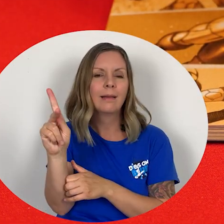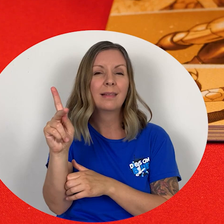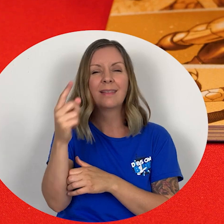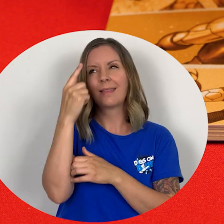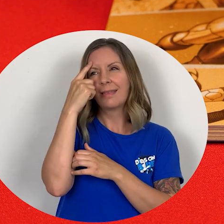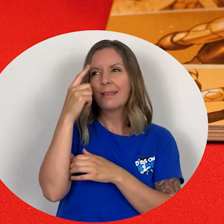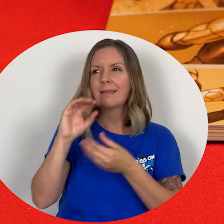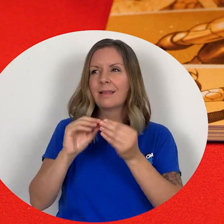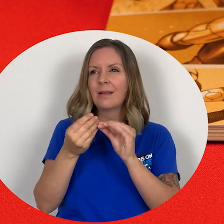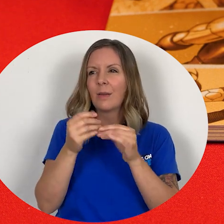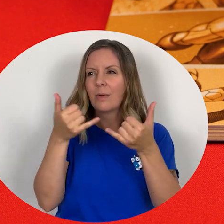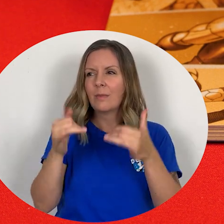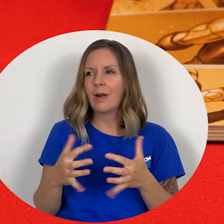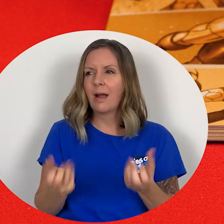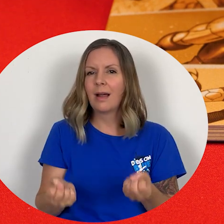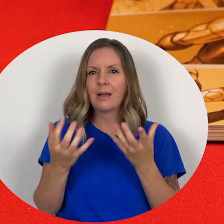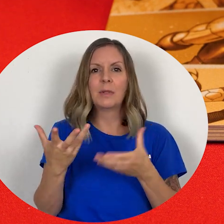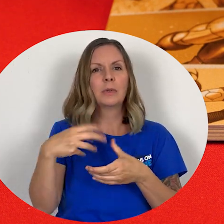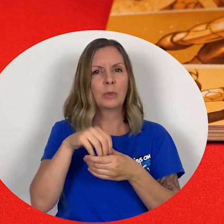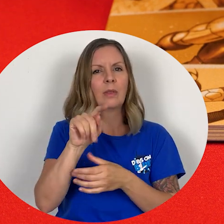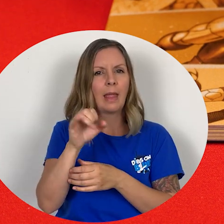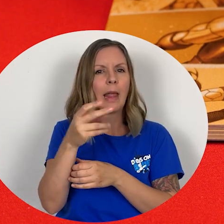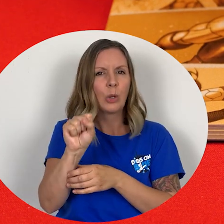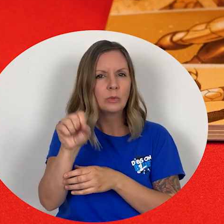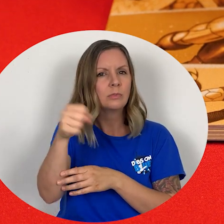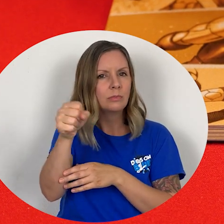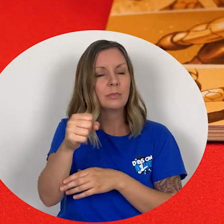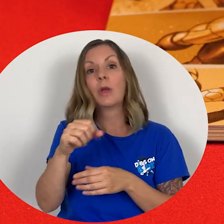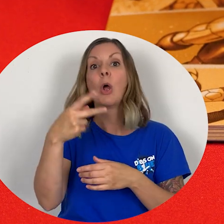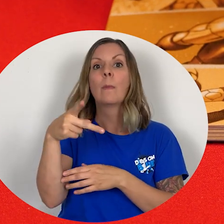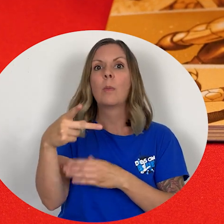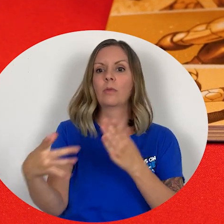of players, including Thanos, as shown by these values, place the purple slider on the